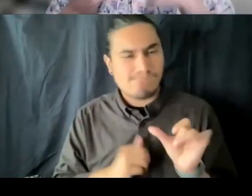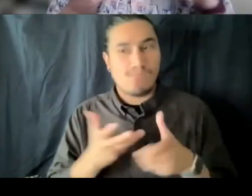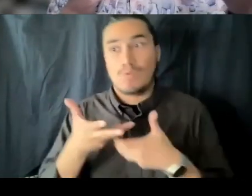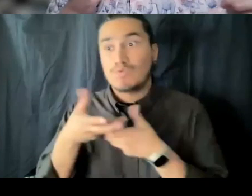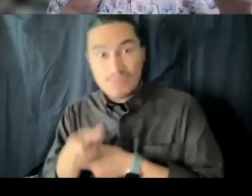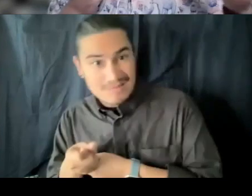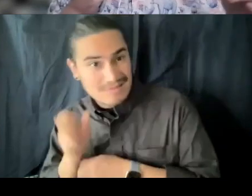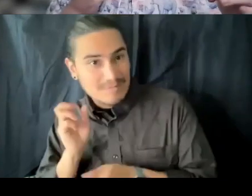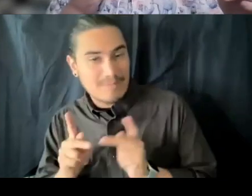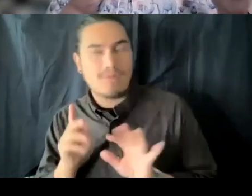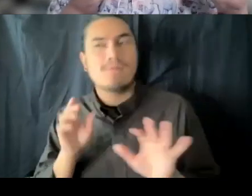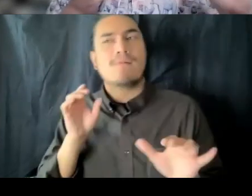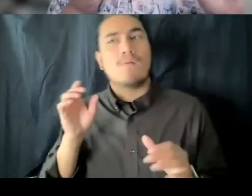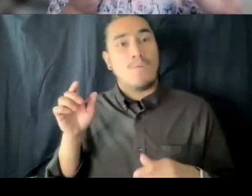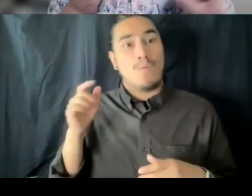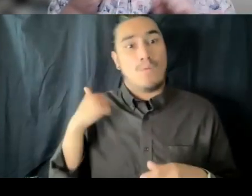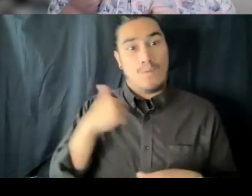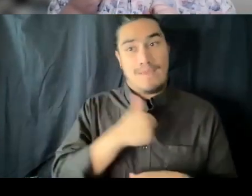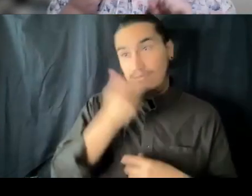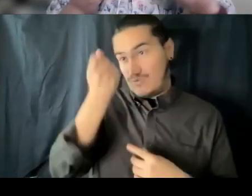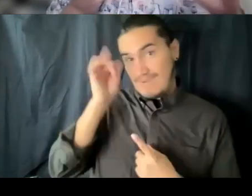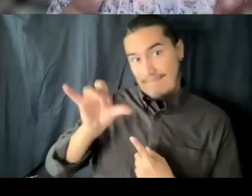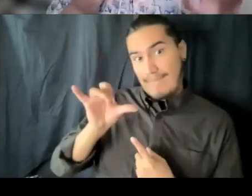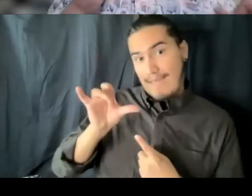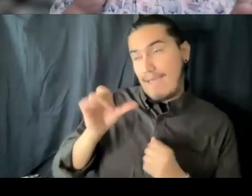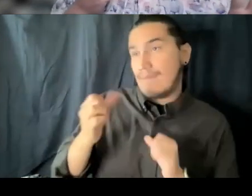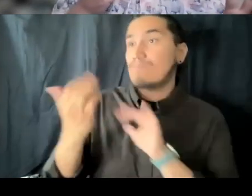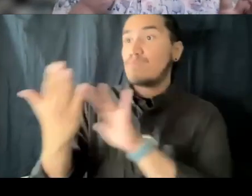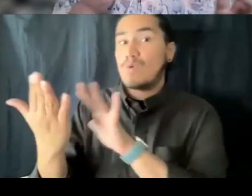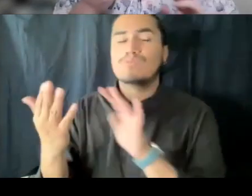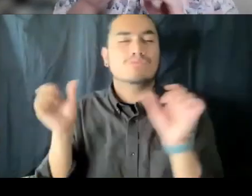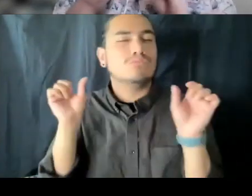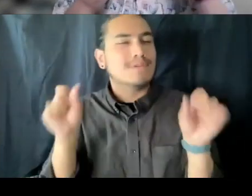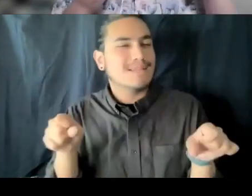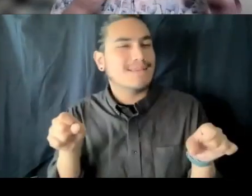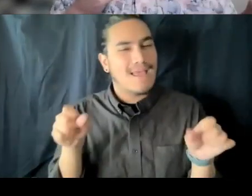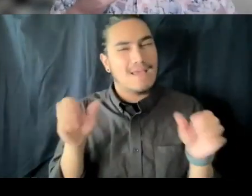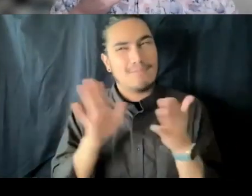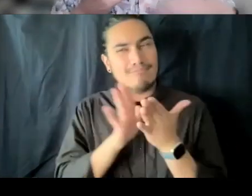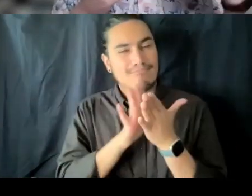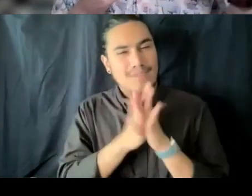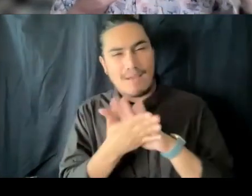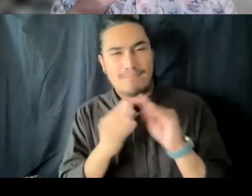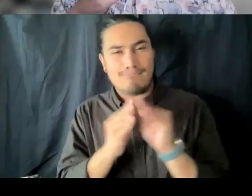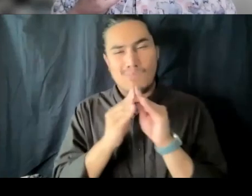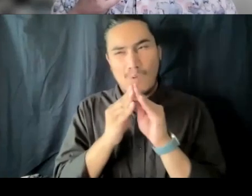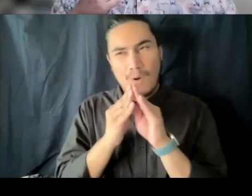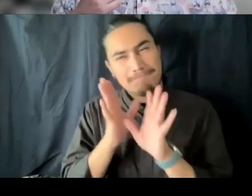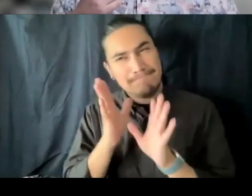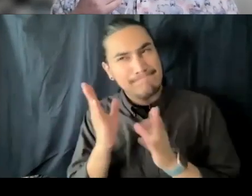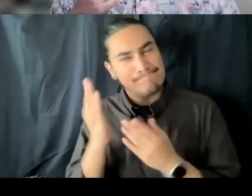that can really change the way that we set everything up from how we greet people to how we connect with them.